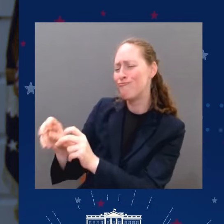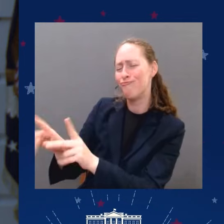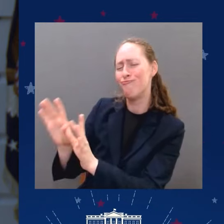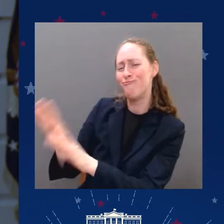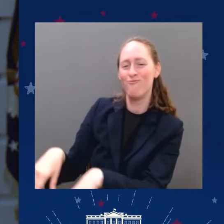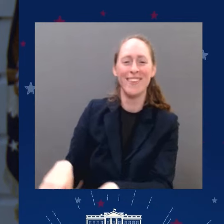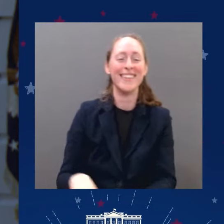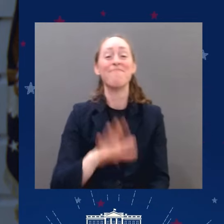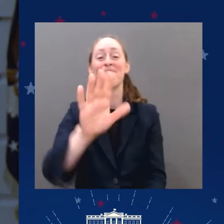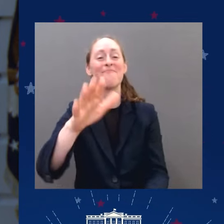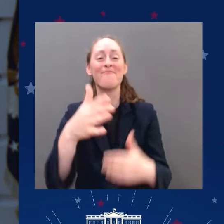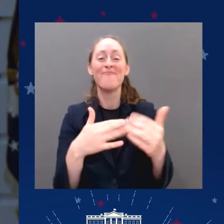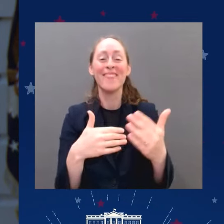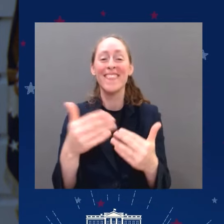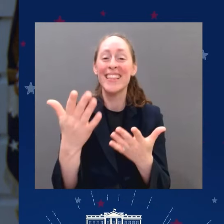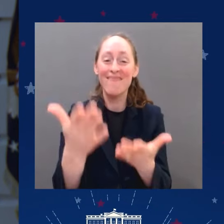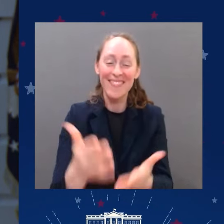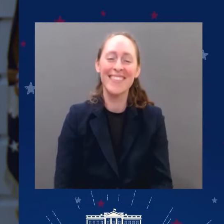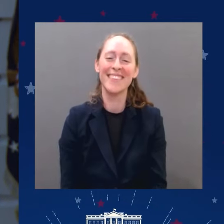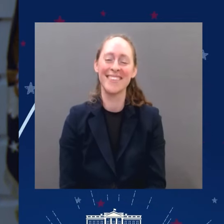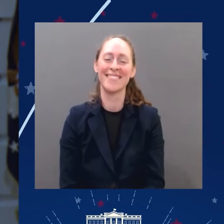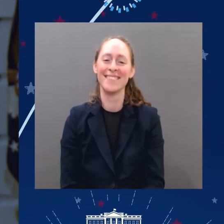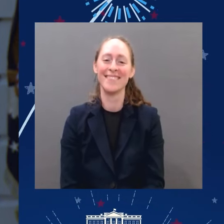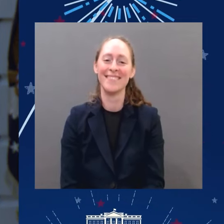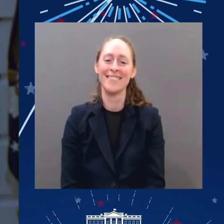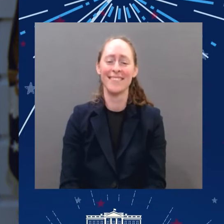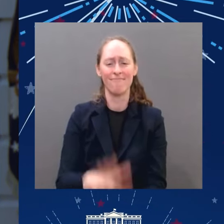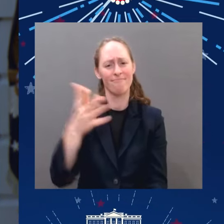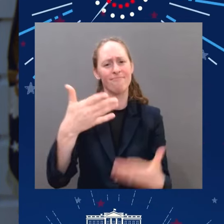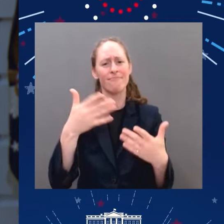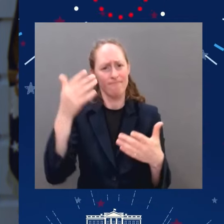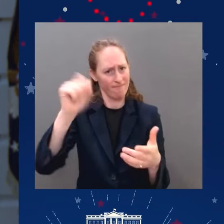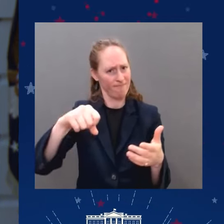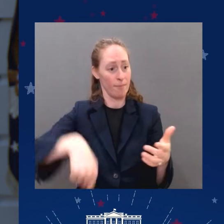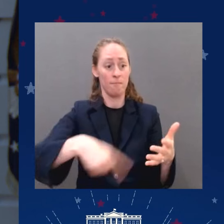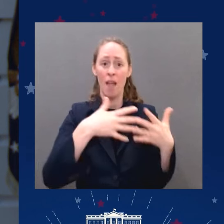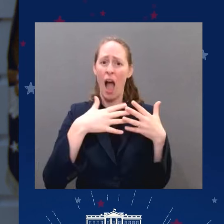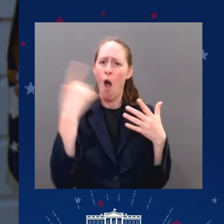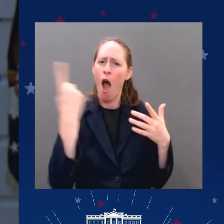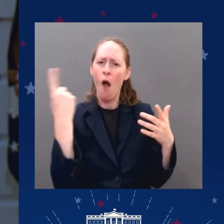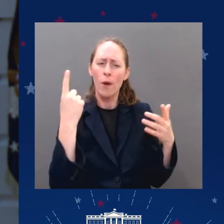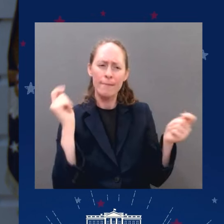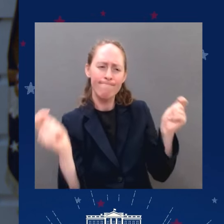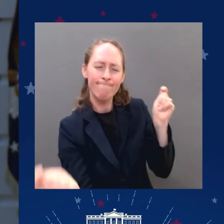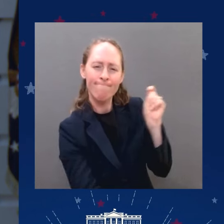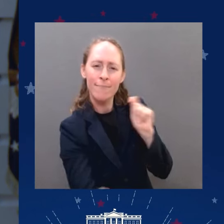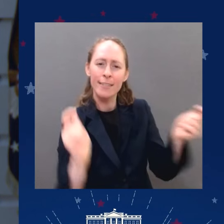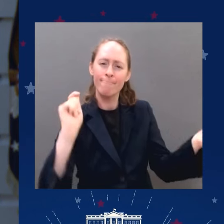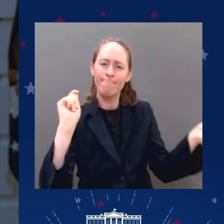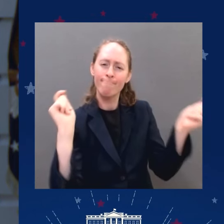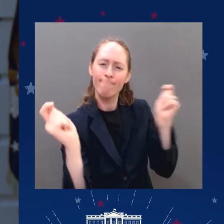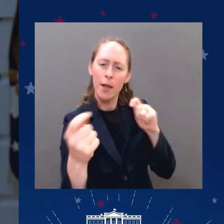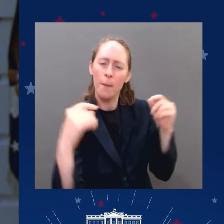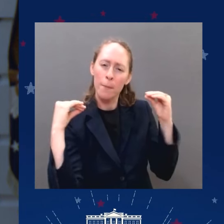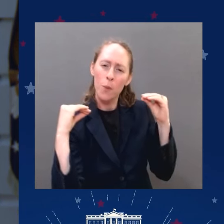always a work in progress. That's the key word, a key idea, a keynote in the life of our nation: